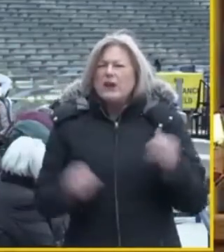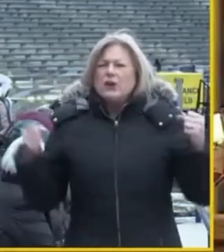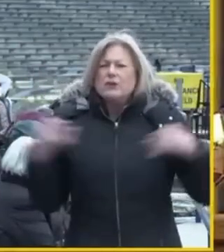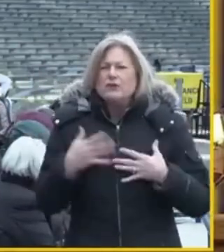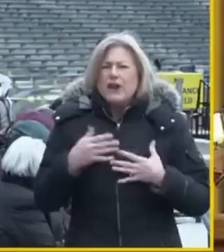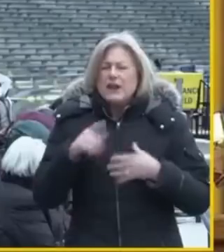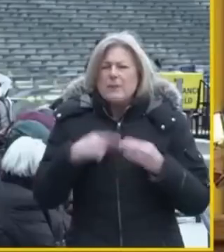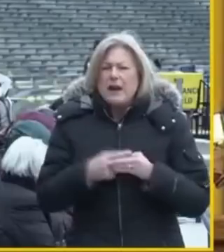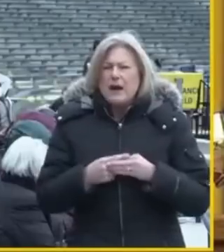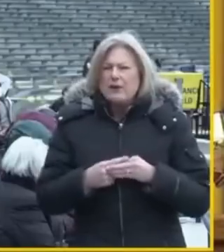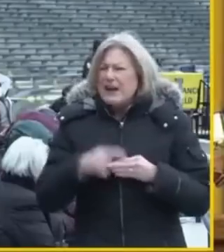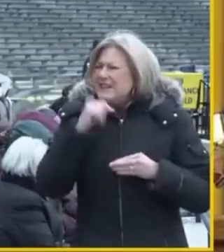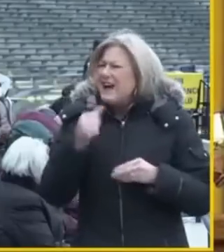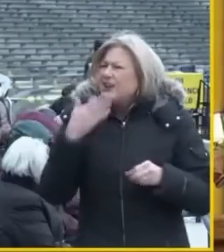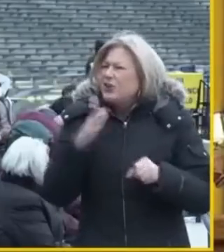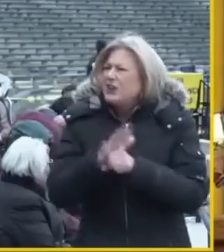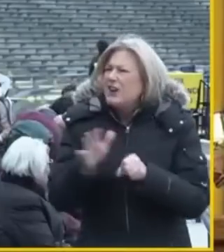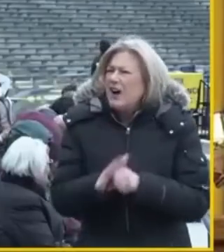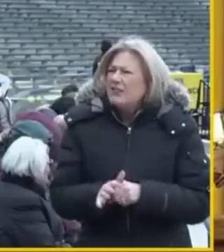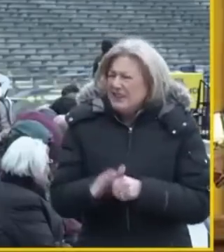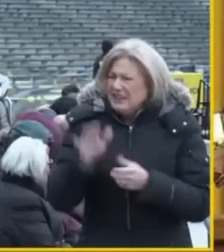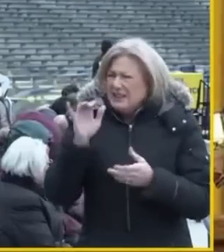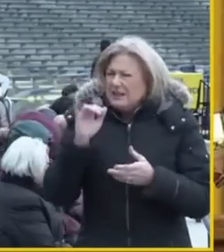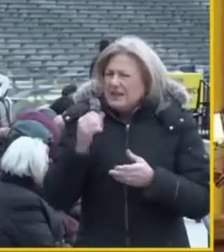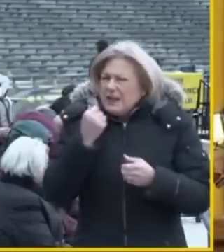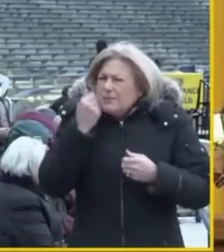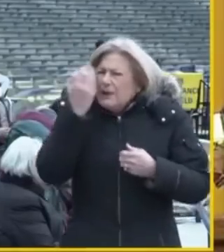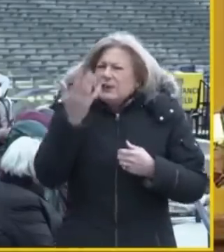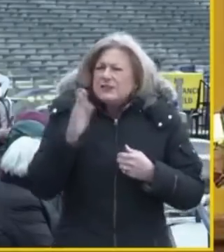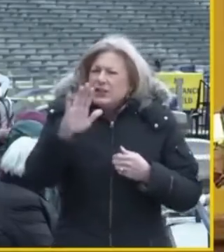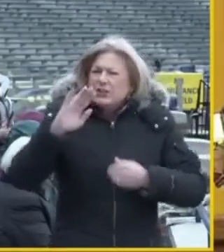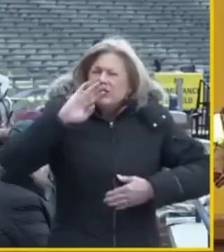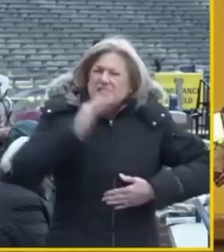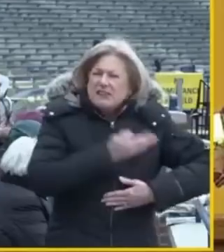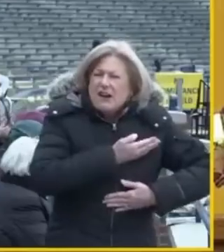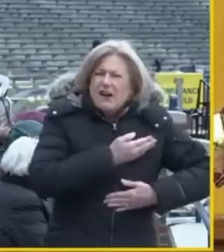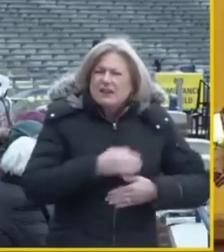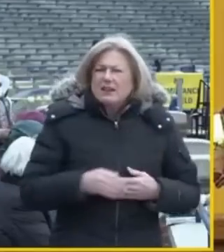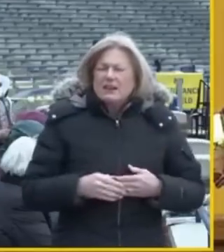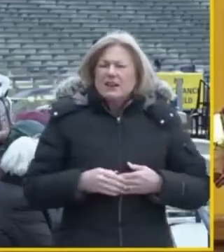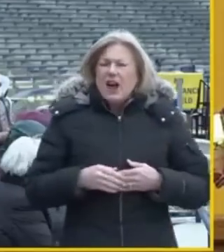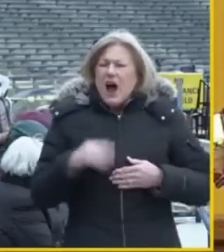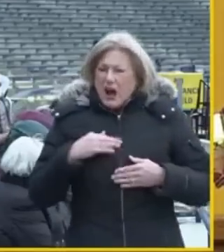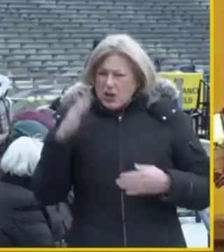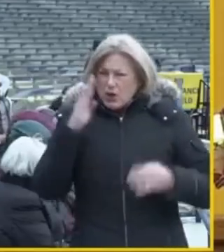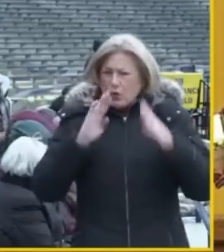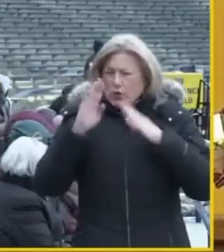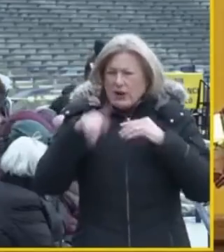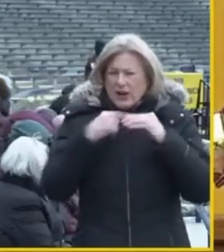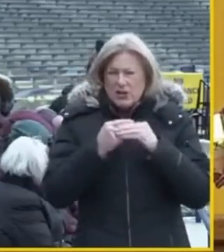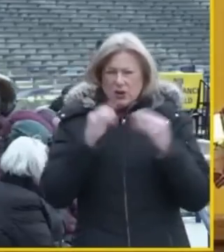Not being good enough? Embarrassing your son? Are you worried you'll just be compared to your uncle,